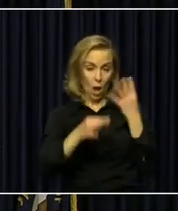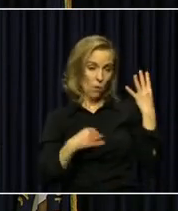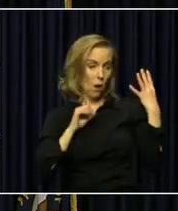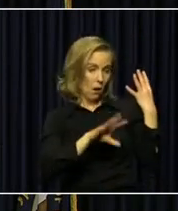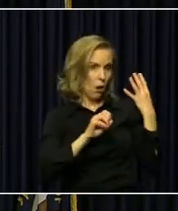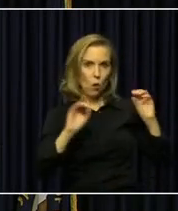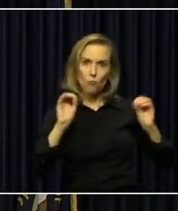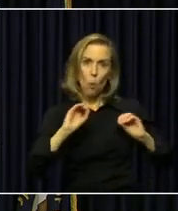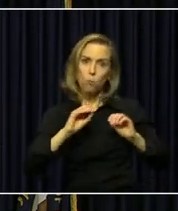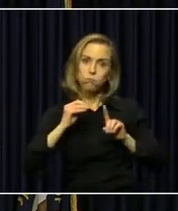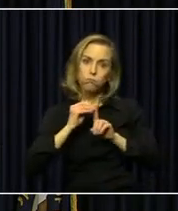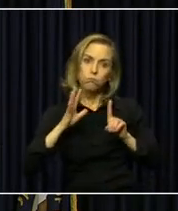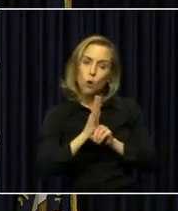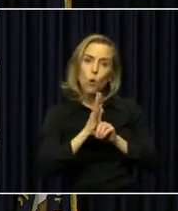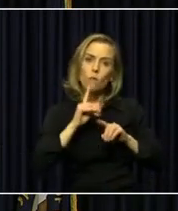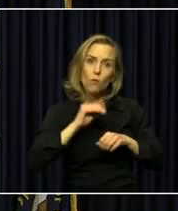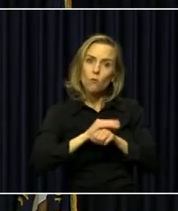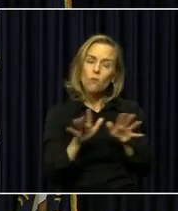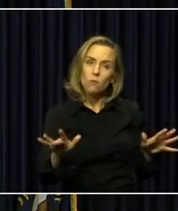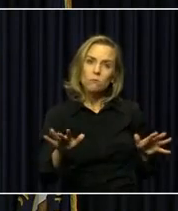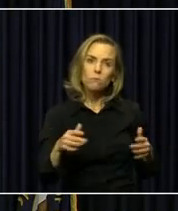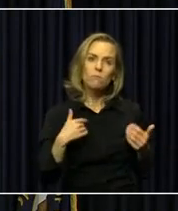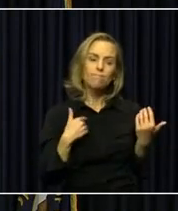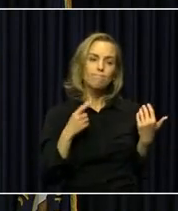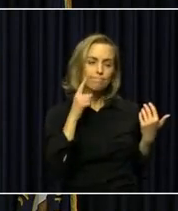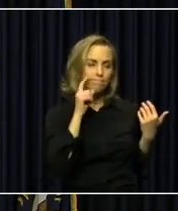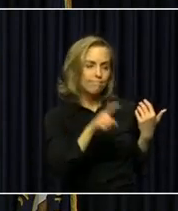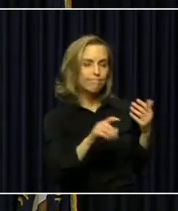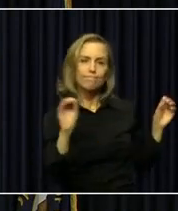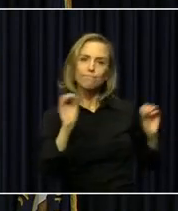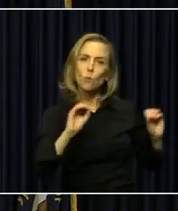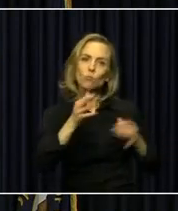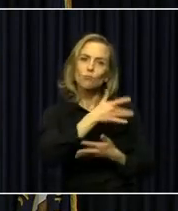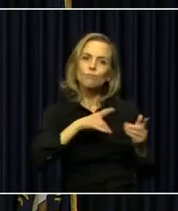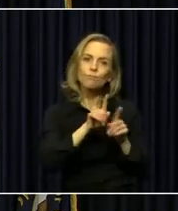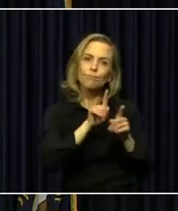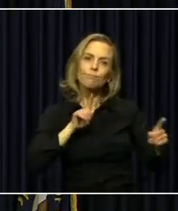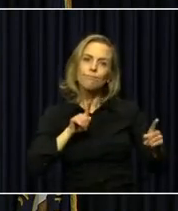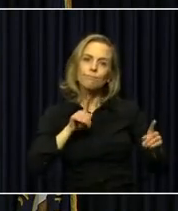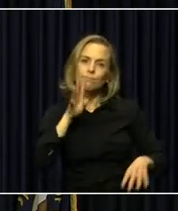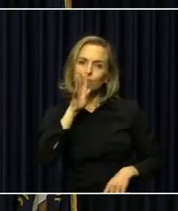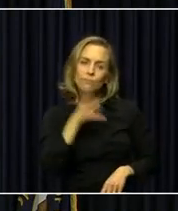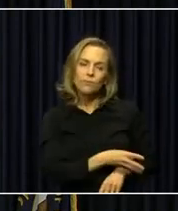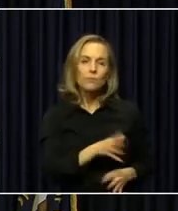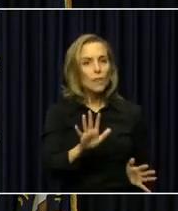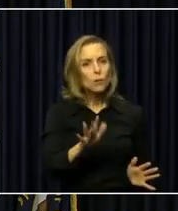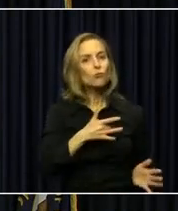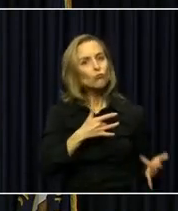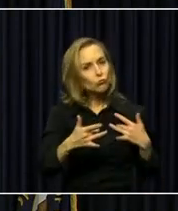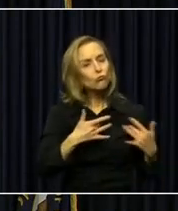HAVE BEEN MORE PEOPLE PARTICIPATING IN A DRIVE-UP SERVICE OR WATCHING VIRTUALLY